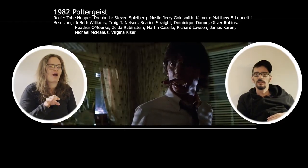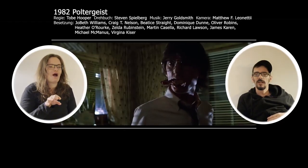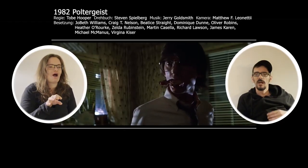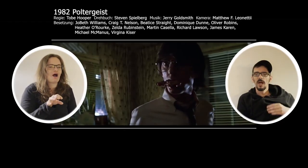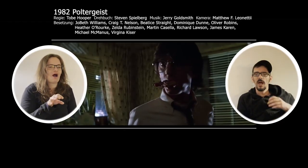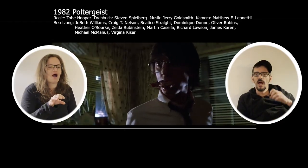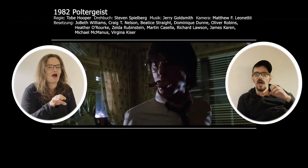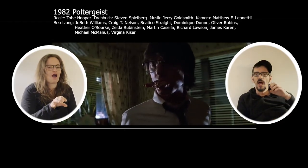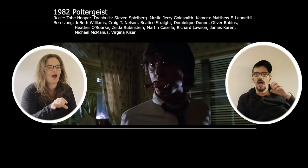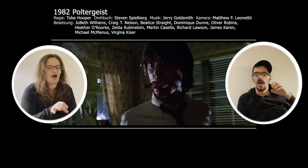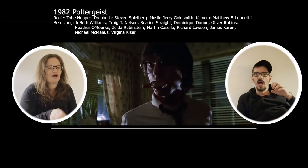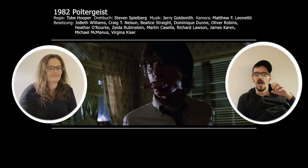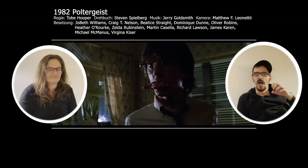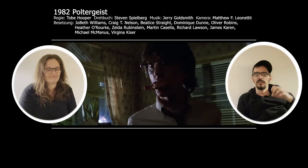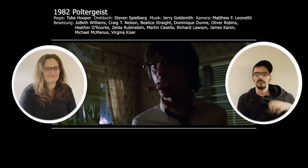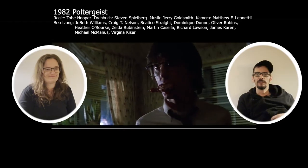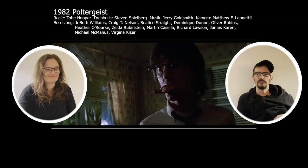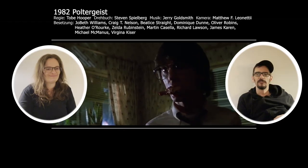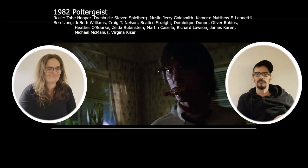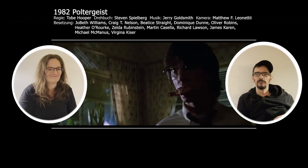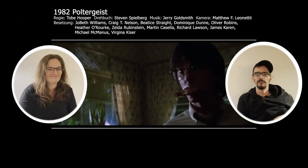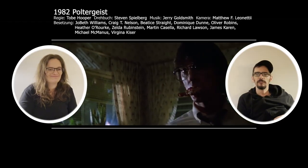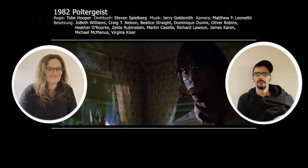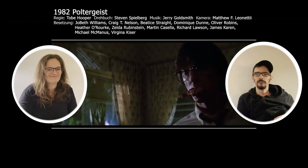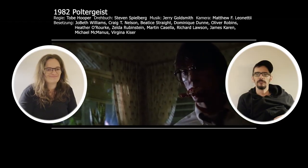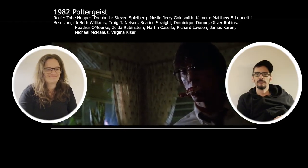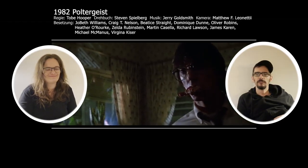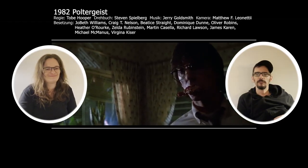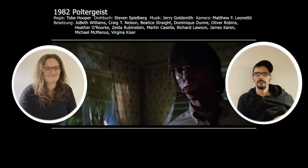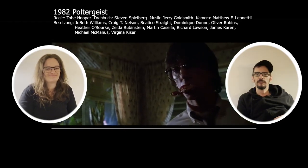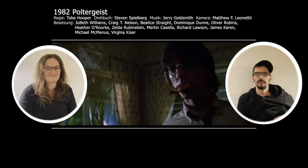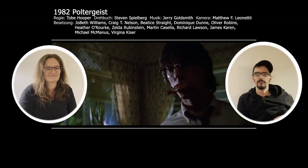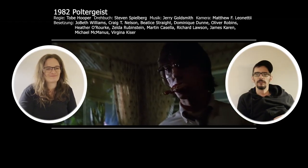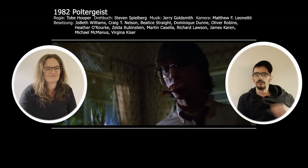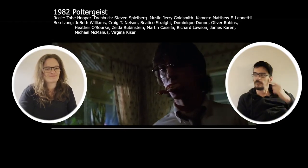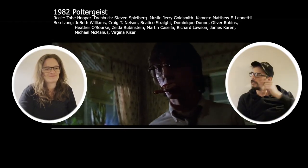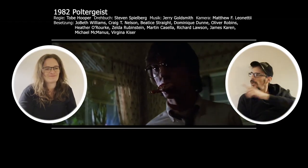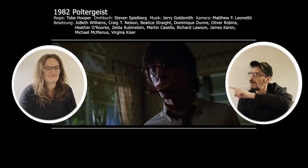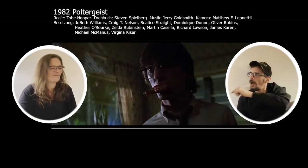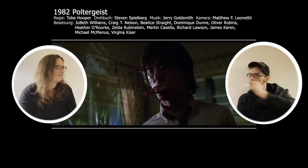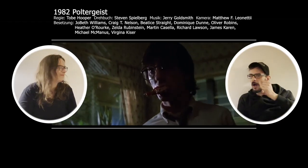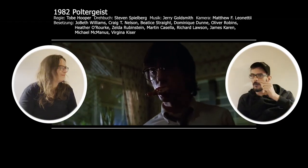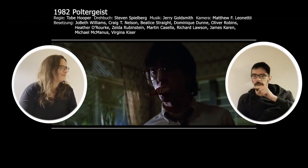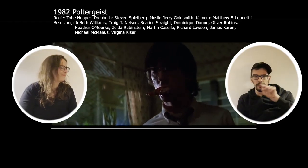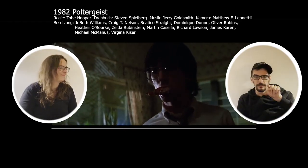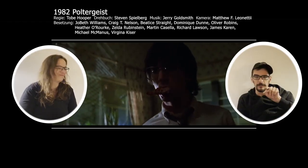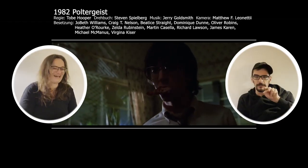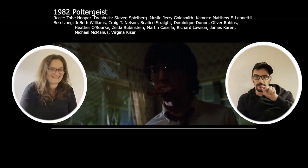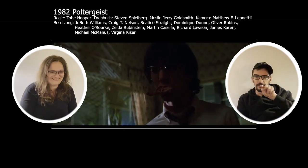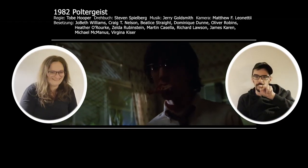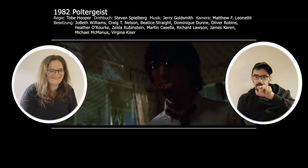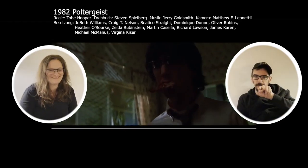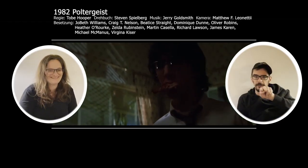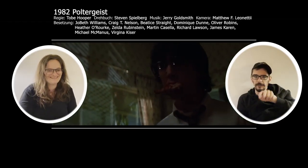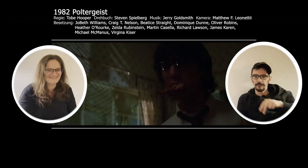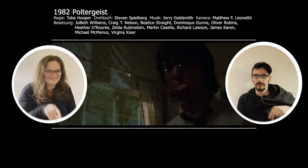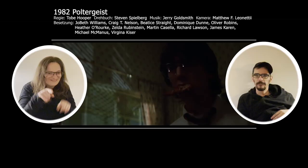With the piece of meat in his mouth, he is shocked and takes a closer look. Here the effect with the eyes and the light occurs again.